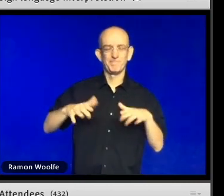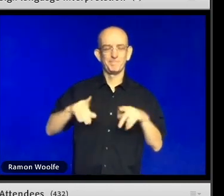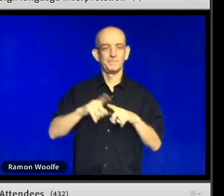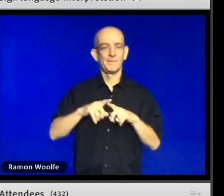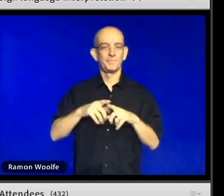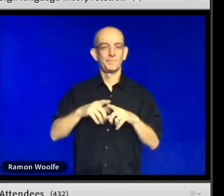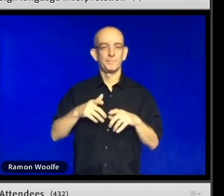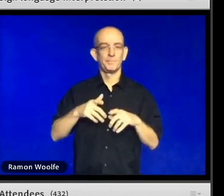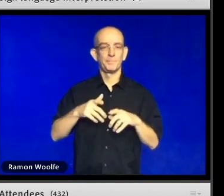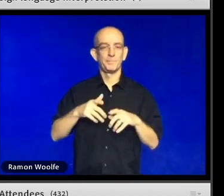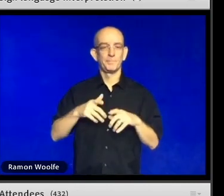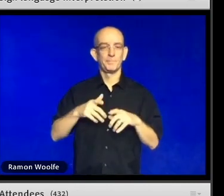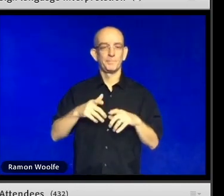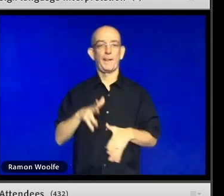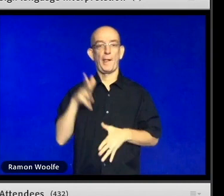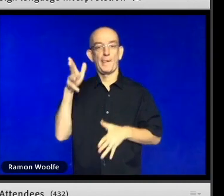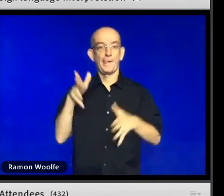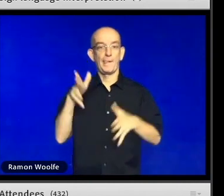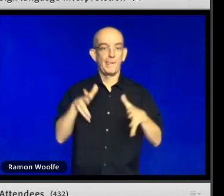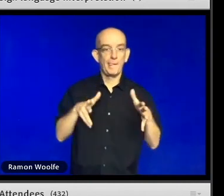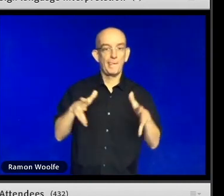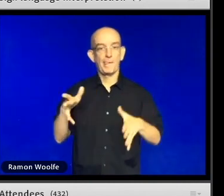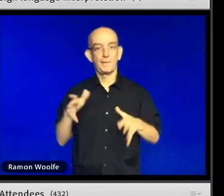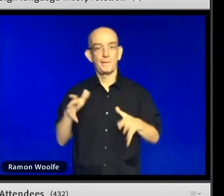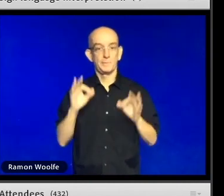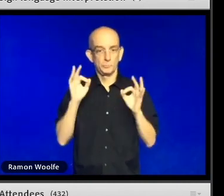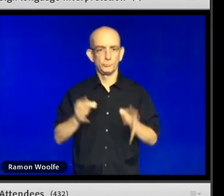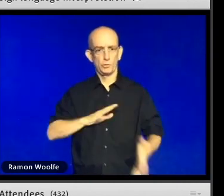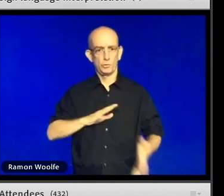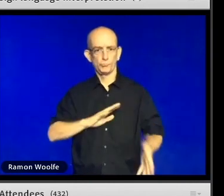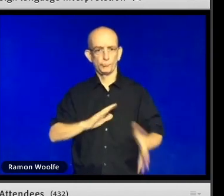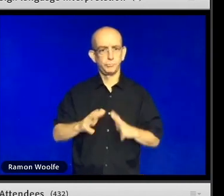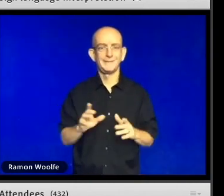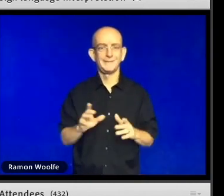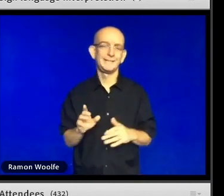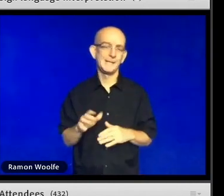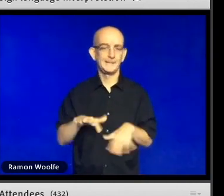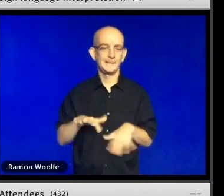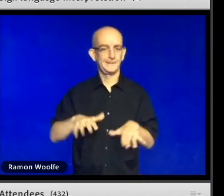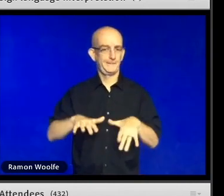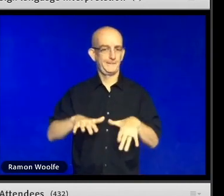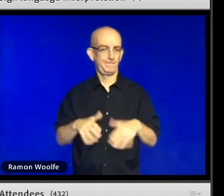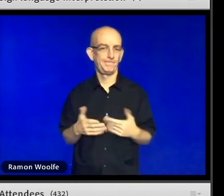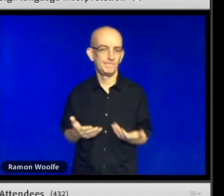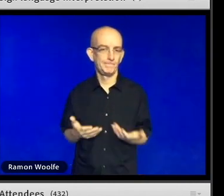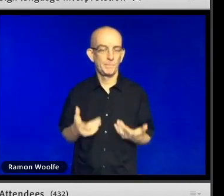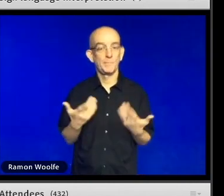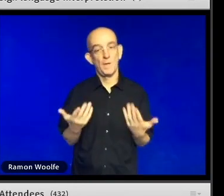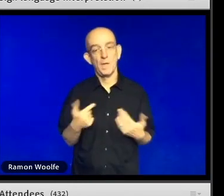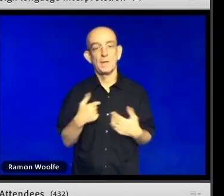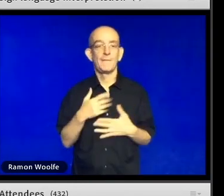course, also do advocacy with other organizations working on this COVID‑19 response. Maybe